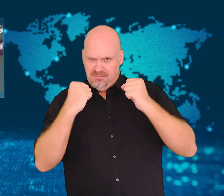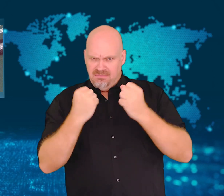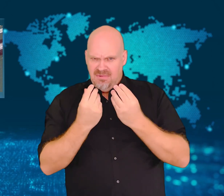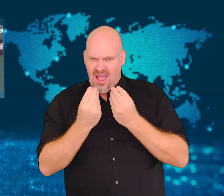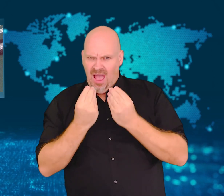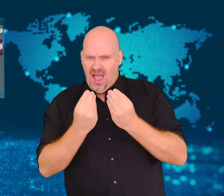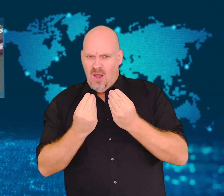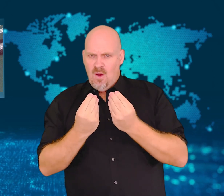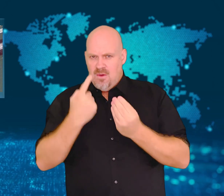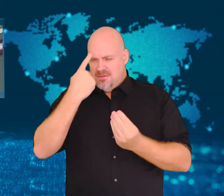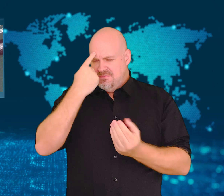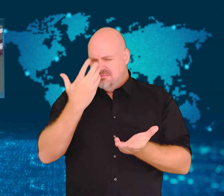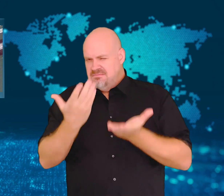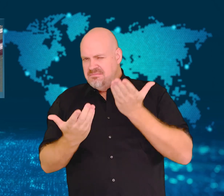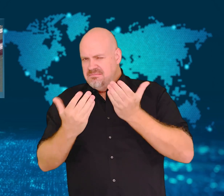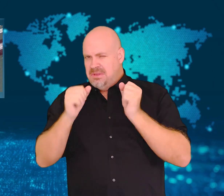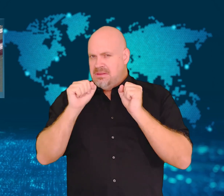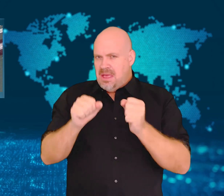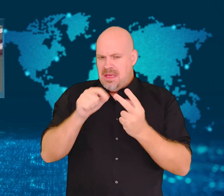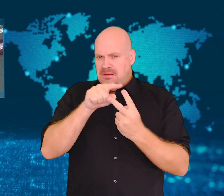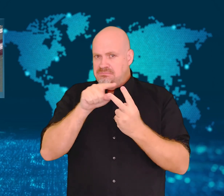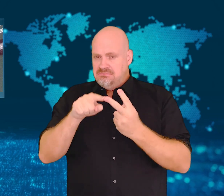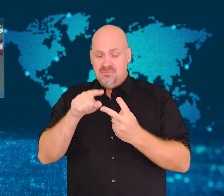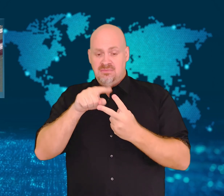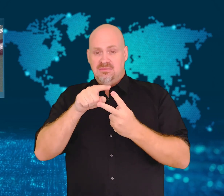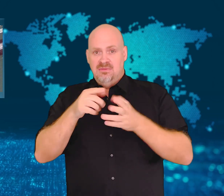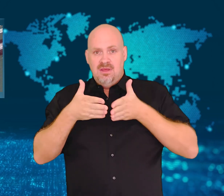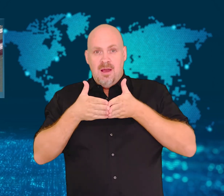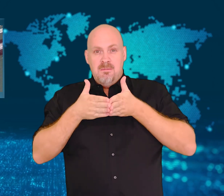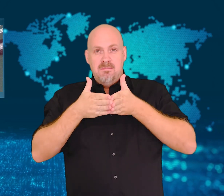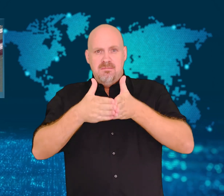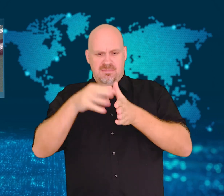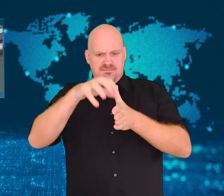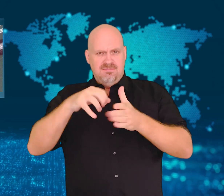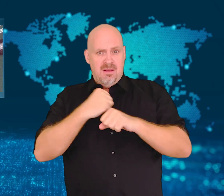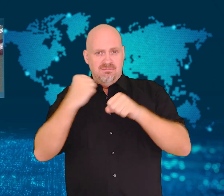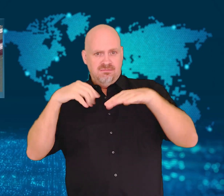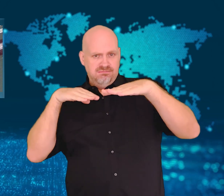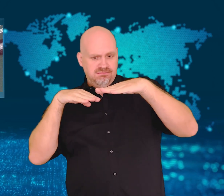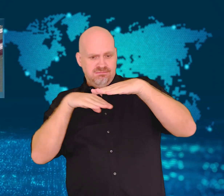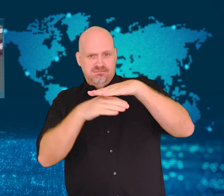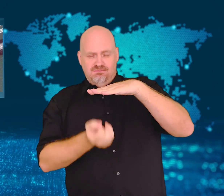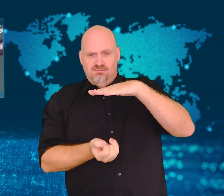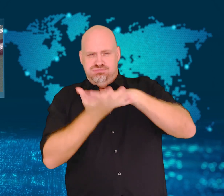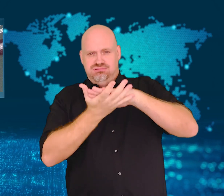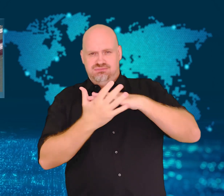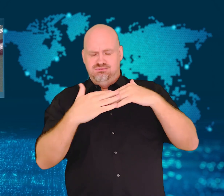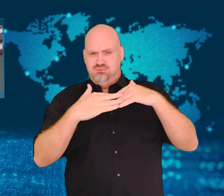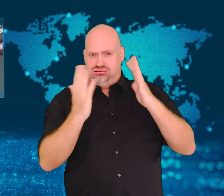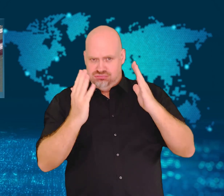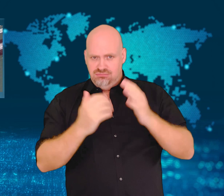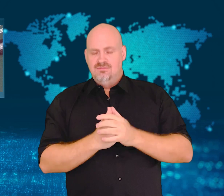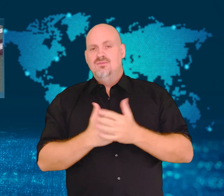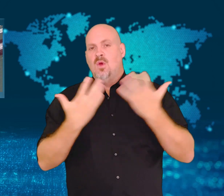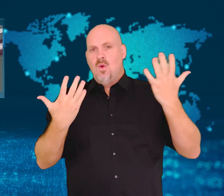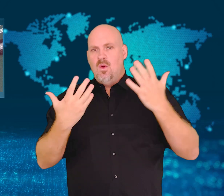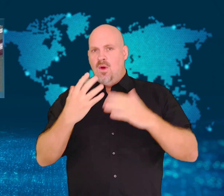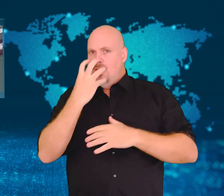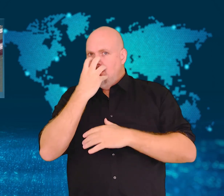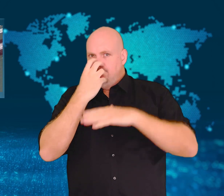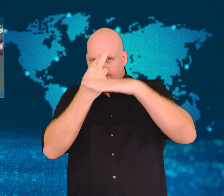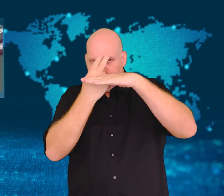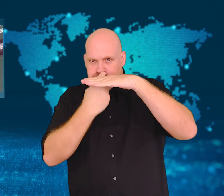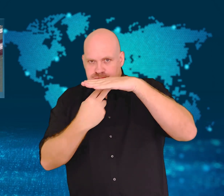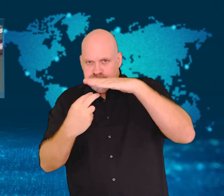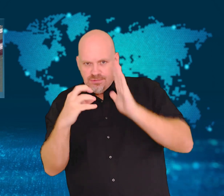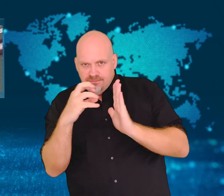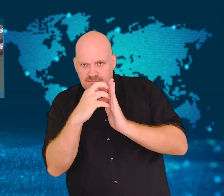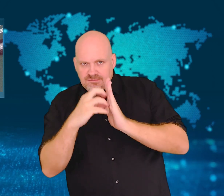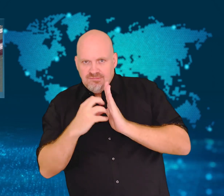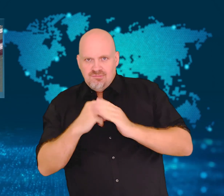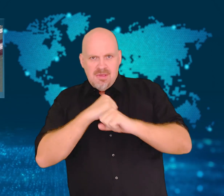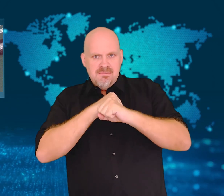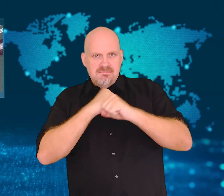Some investigators question if the explosion came from under the bridge,